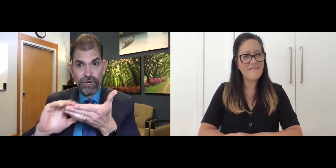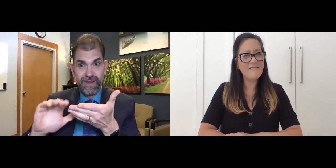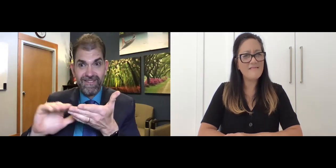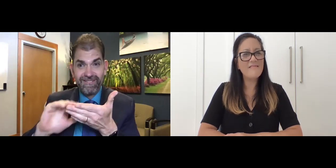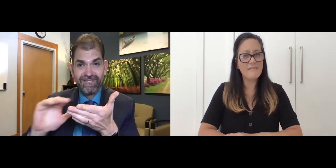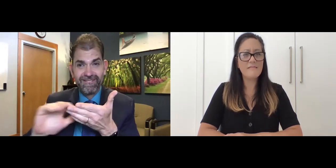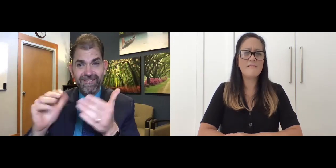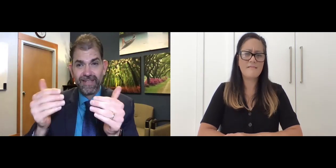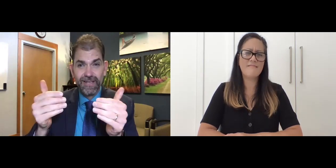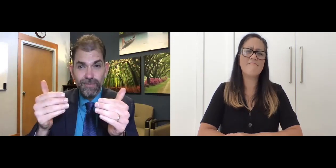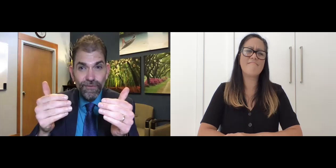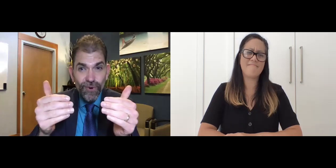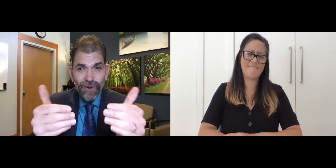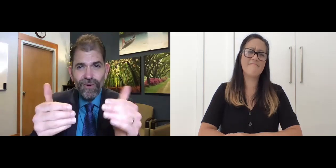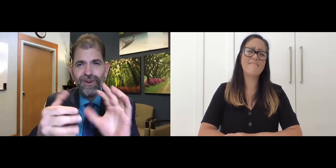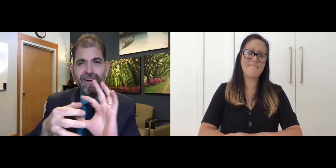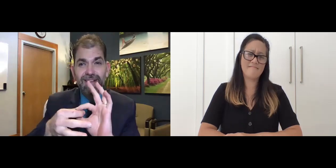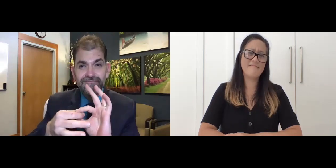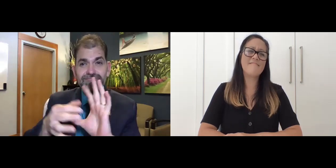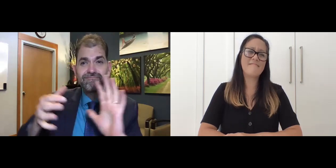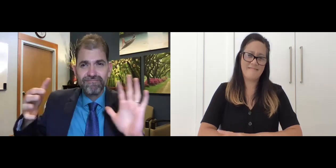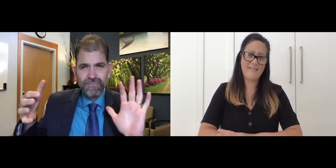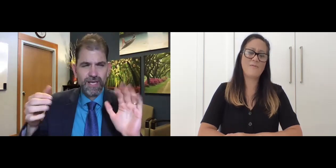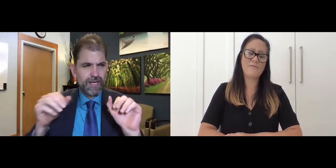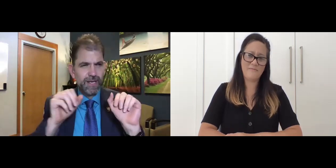people believe it or not forgive and move on